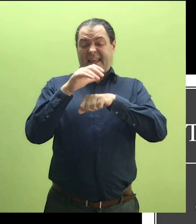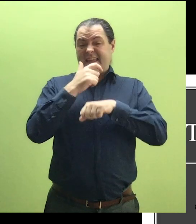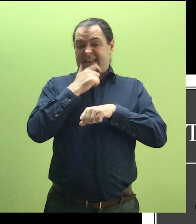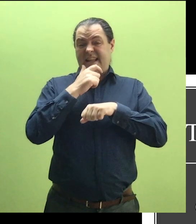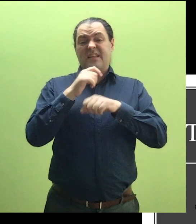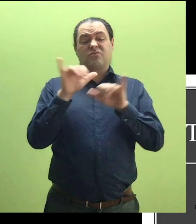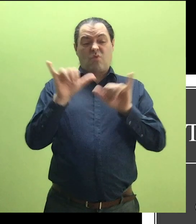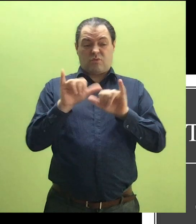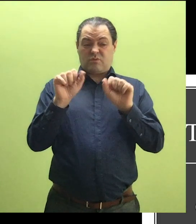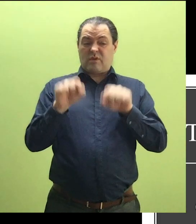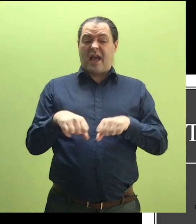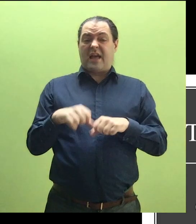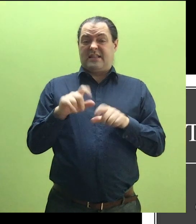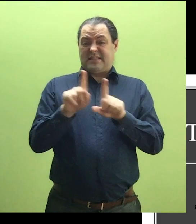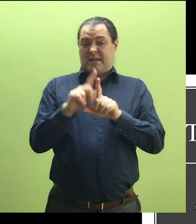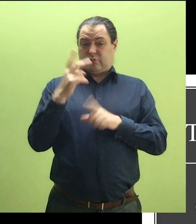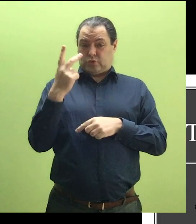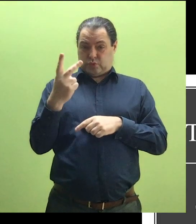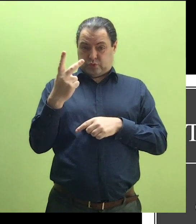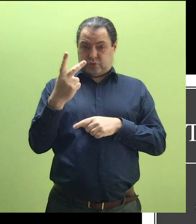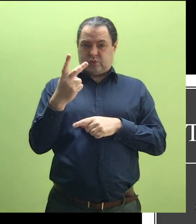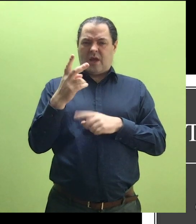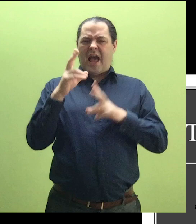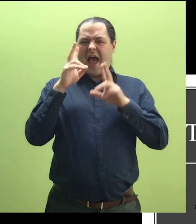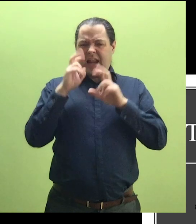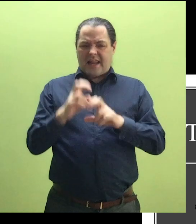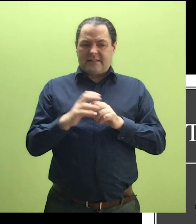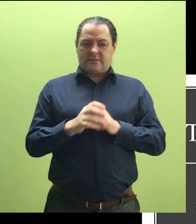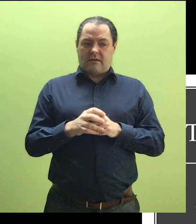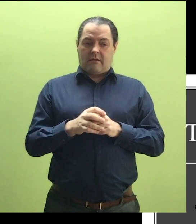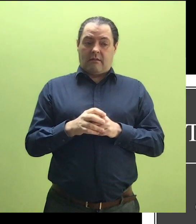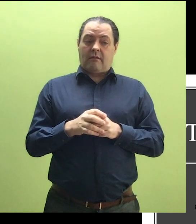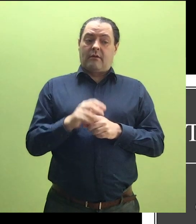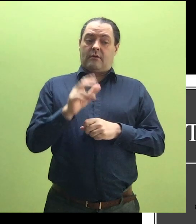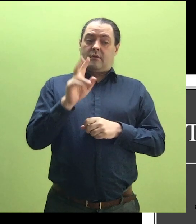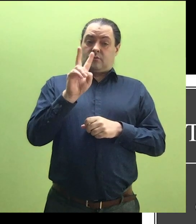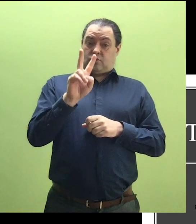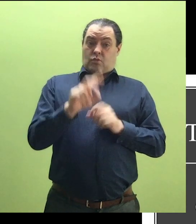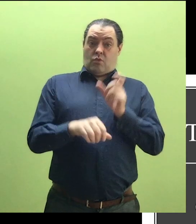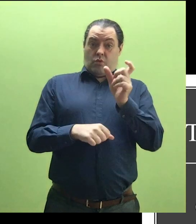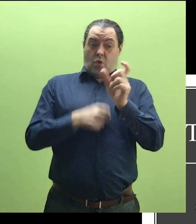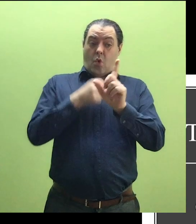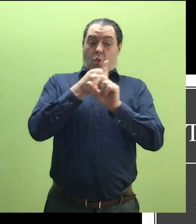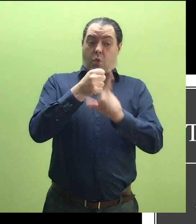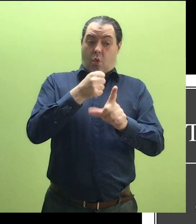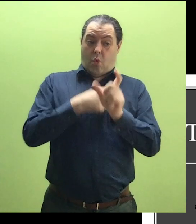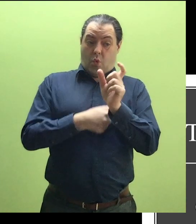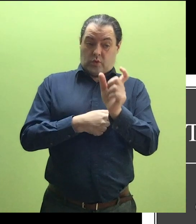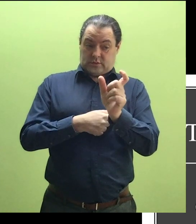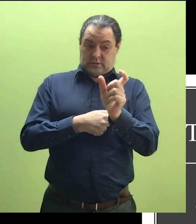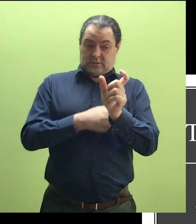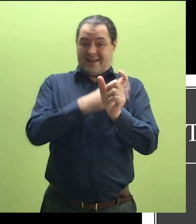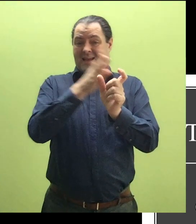causatives like in 2. In 2a, the causation event is expressed by the word cause, and the change of state of this causation is